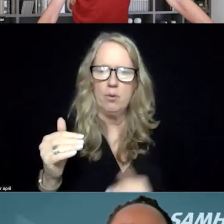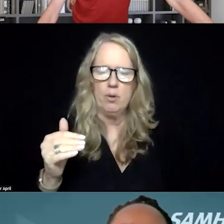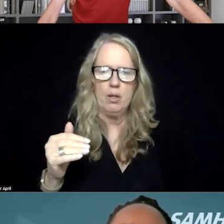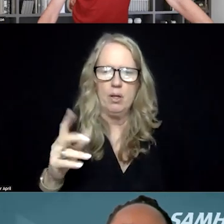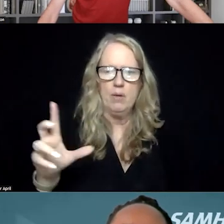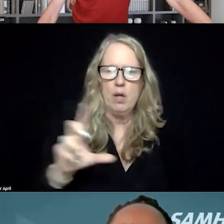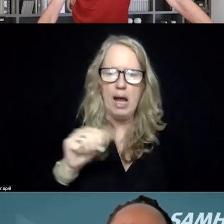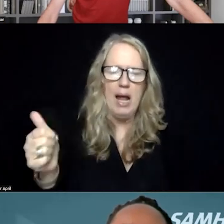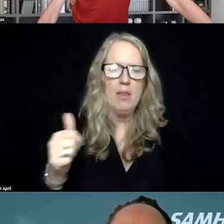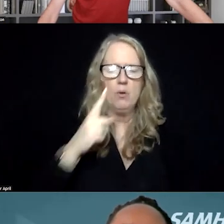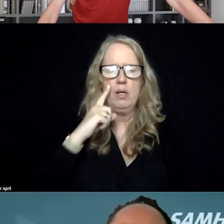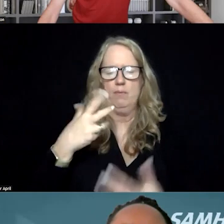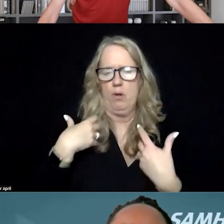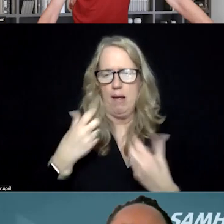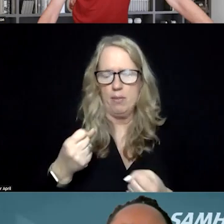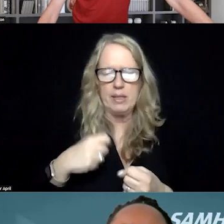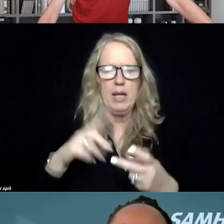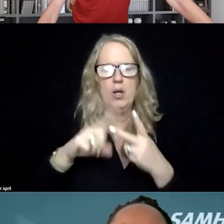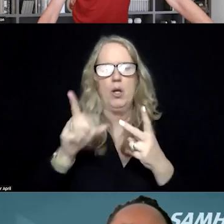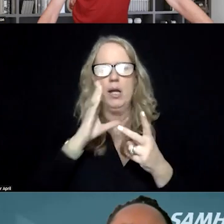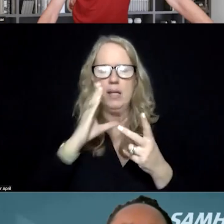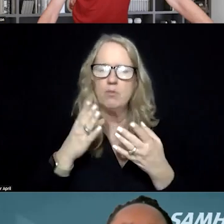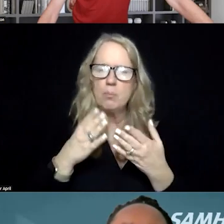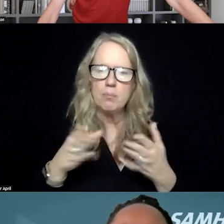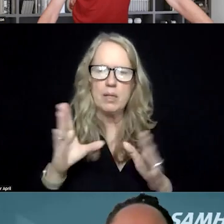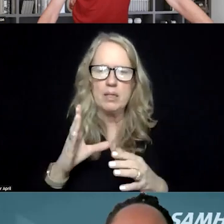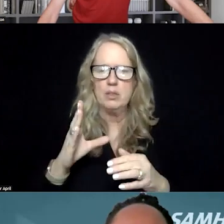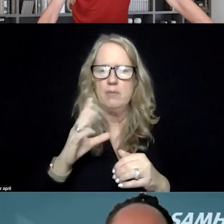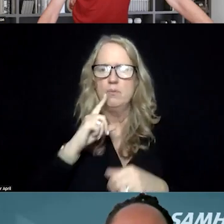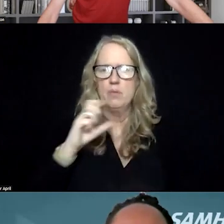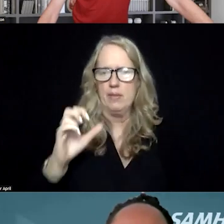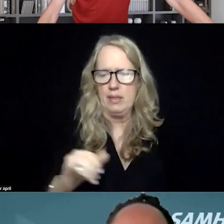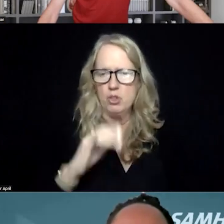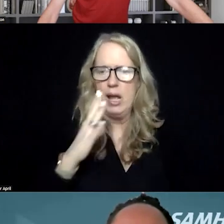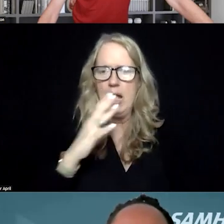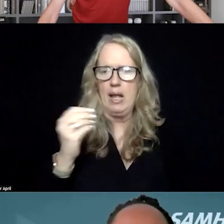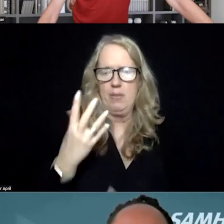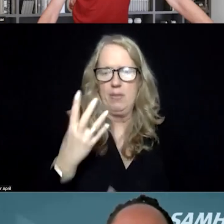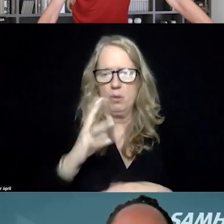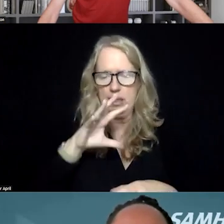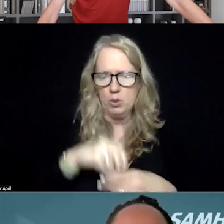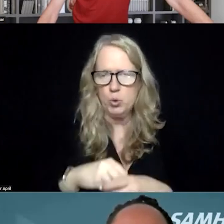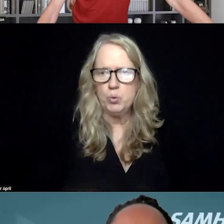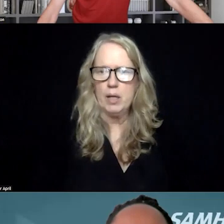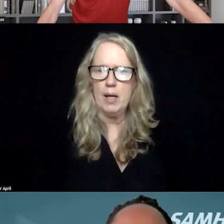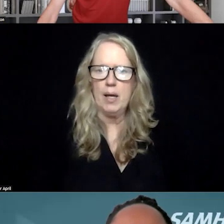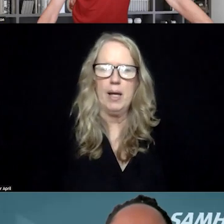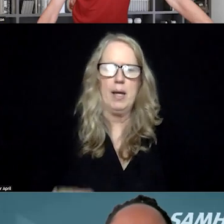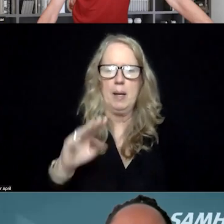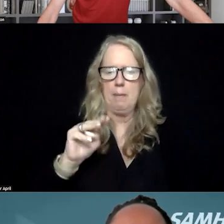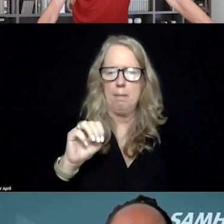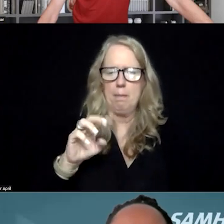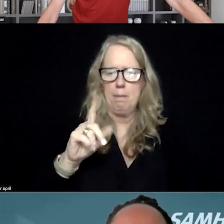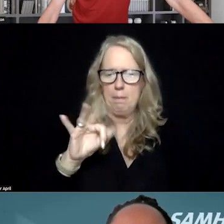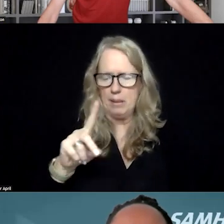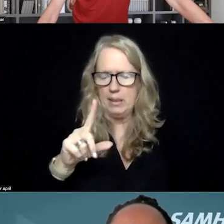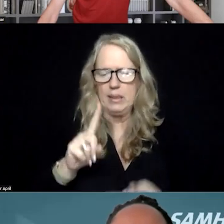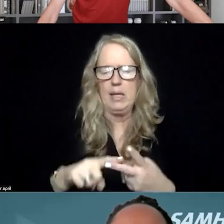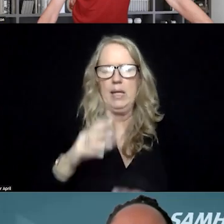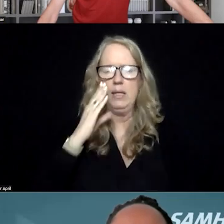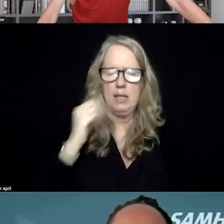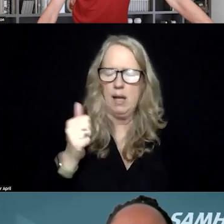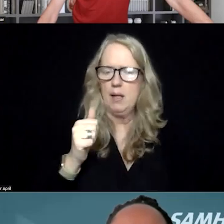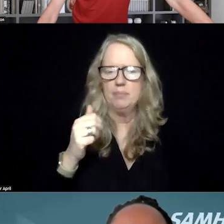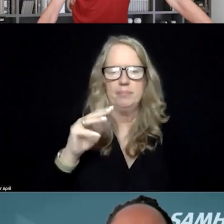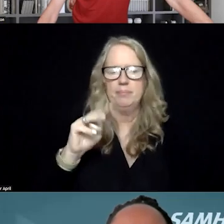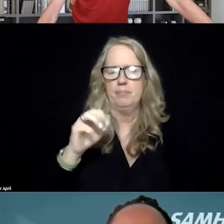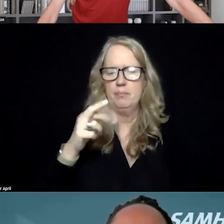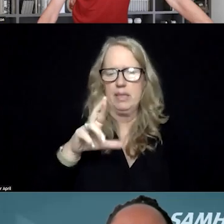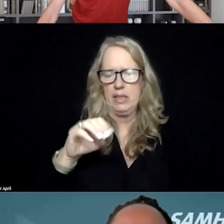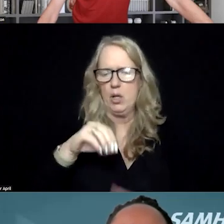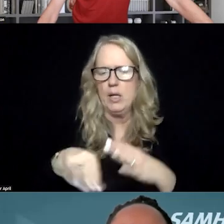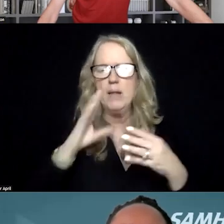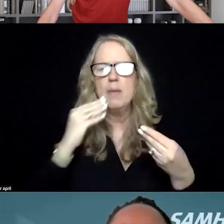IN OTHER FIELDS OF HEALTHCARE. THAT INCLUDES MEDICAID, MEDICARE AND THE MARKETPLACE PLANS.